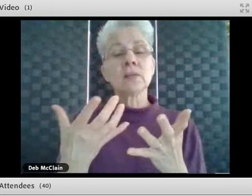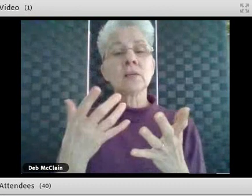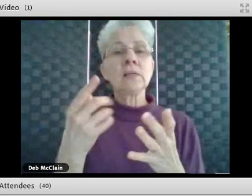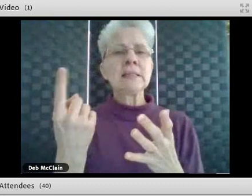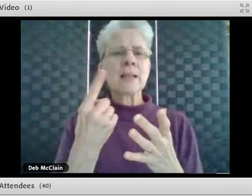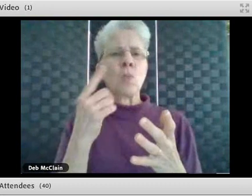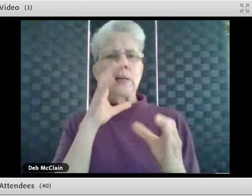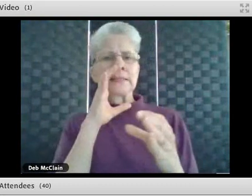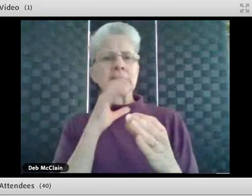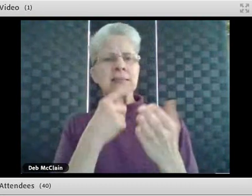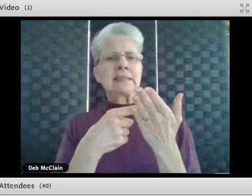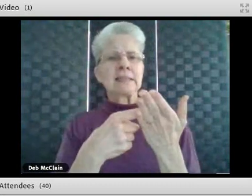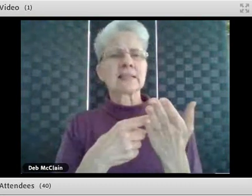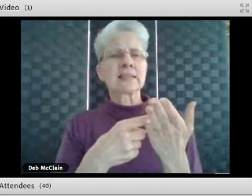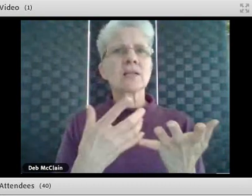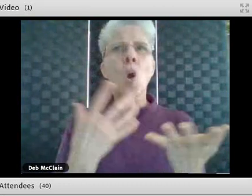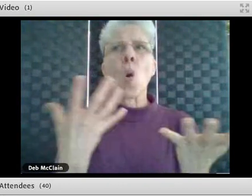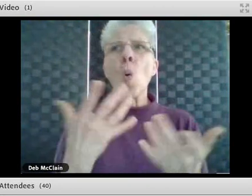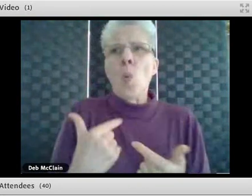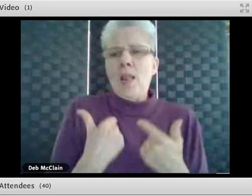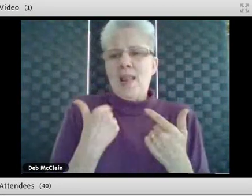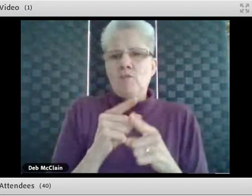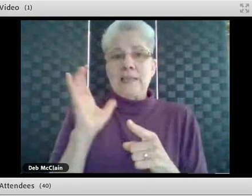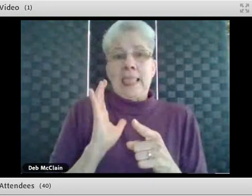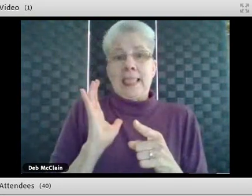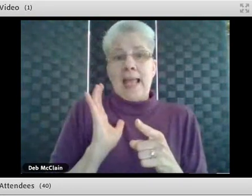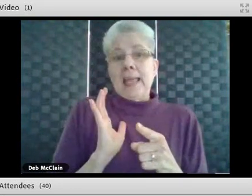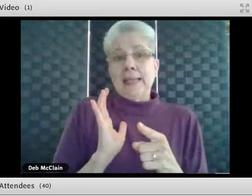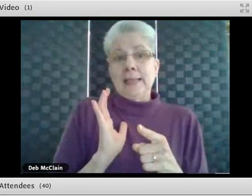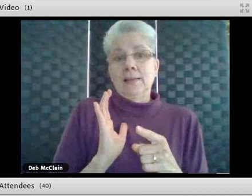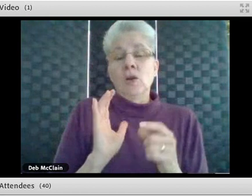then discusses what life was like for these cowboys,